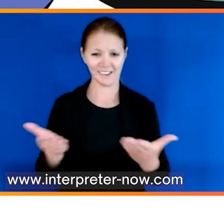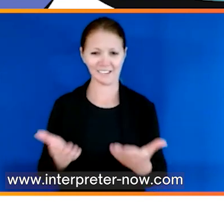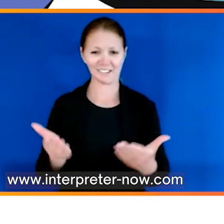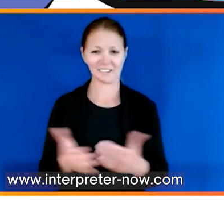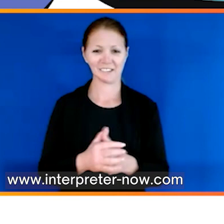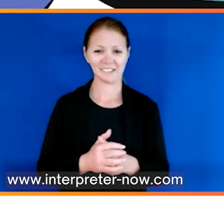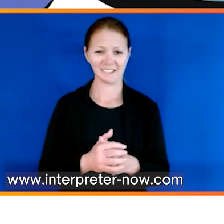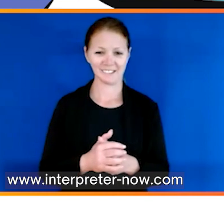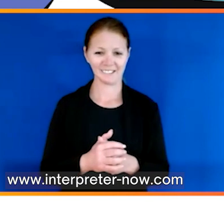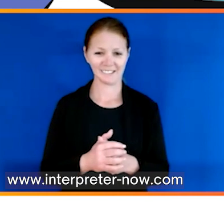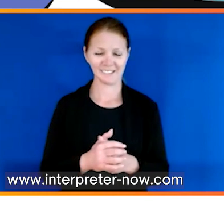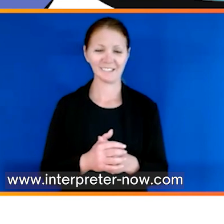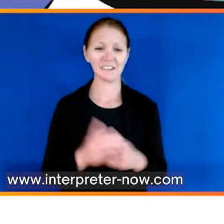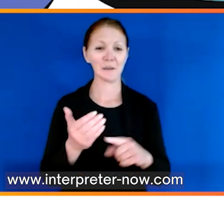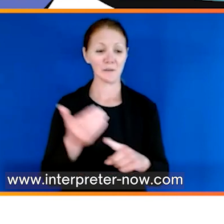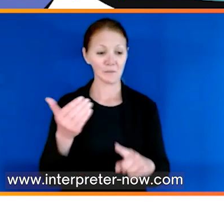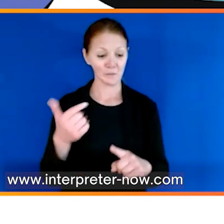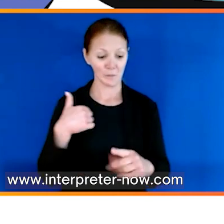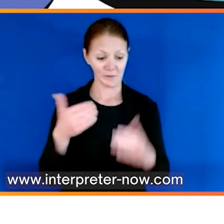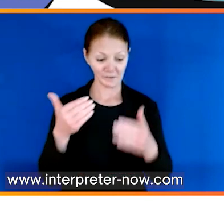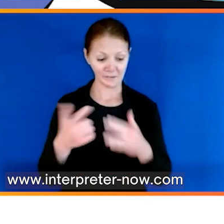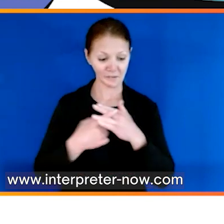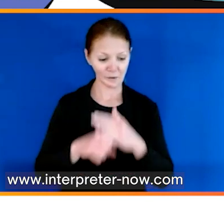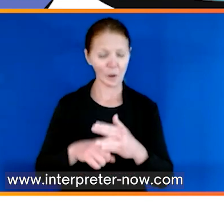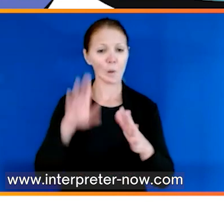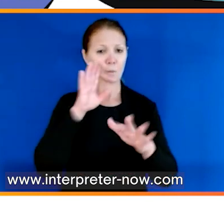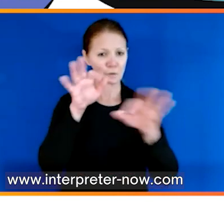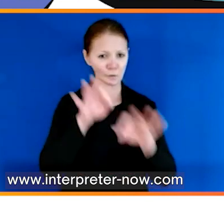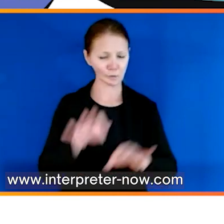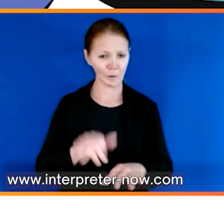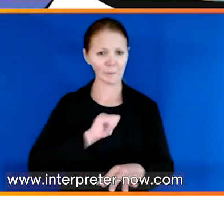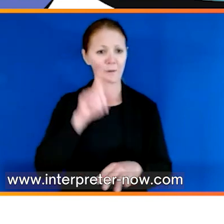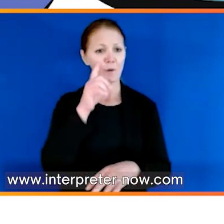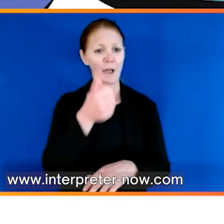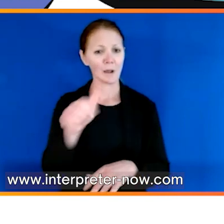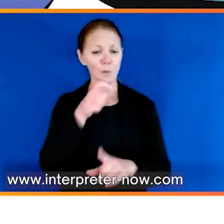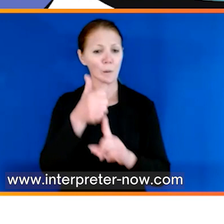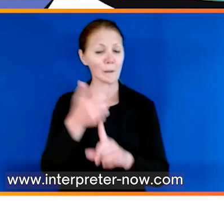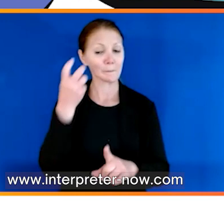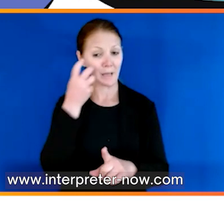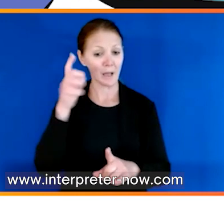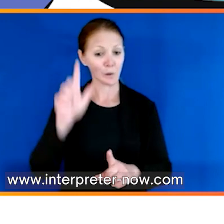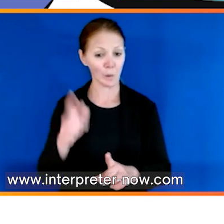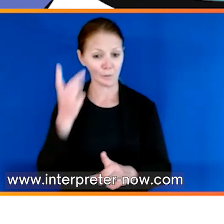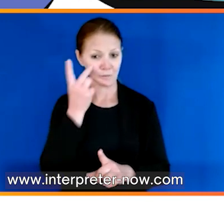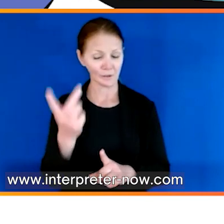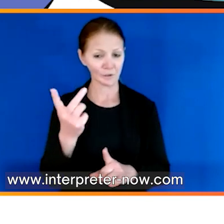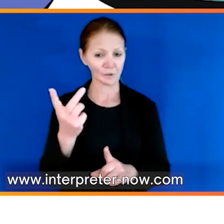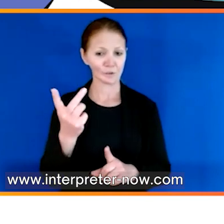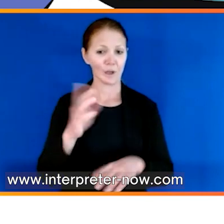So before we get started, we’ll describe ourselves for anybody who is blind or low-vision,